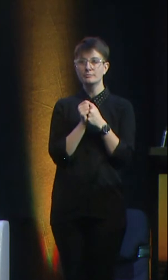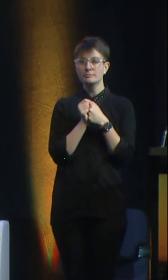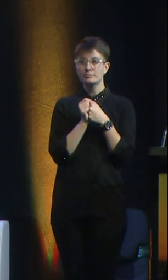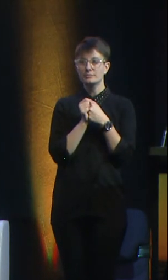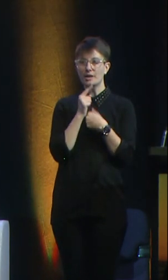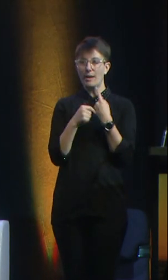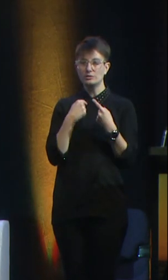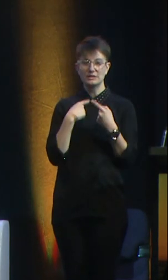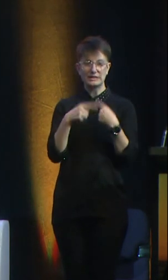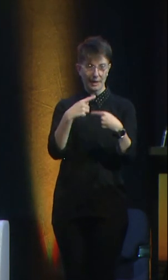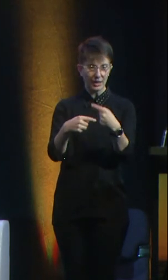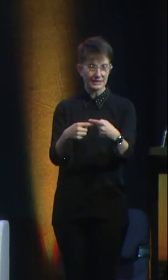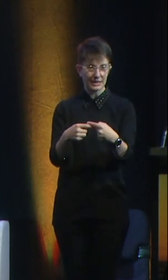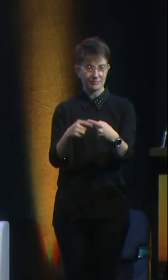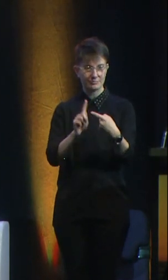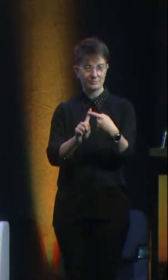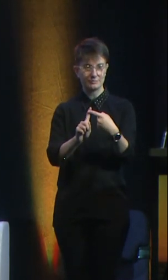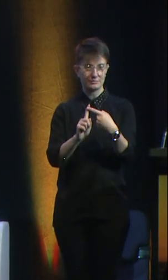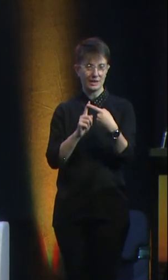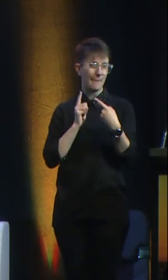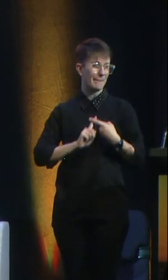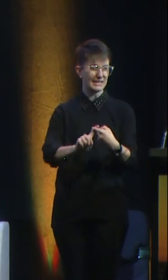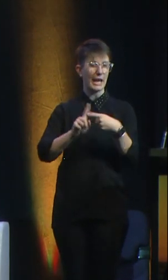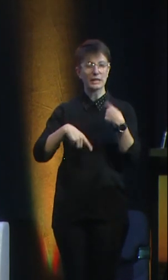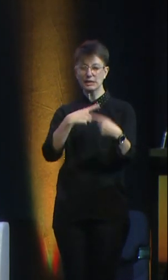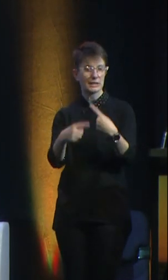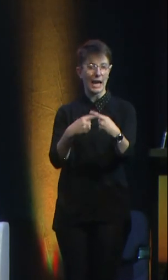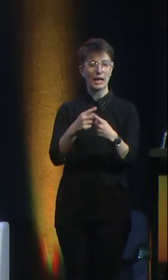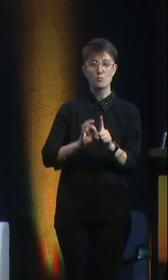for some people the lifestyle that we've got today, and we've got to keep those in the